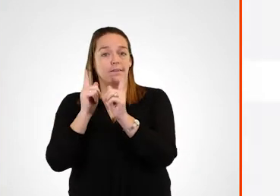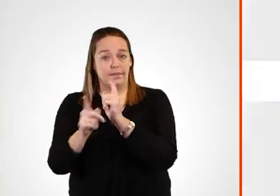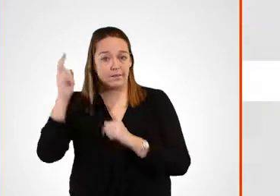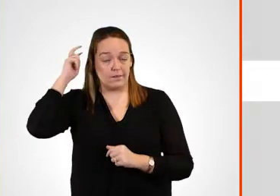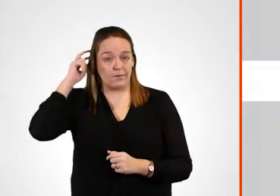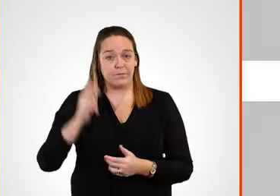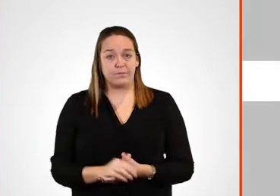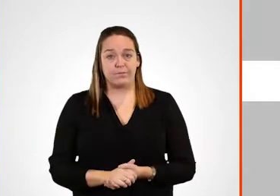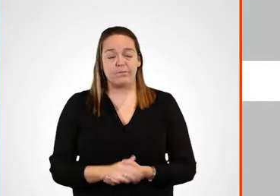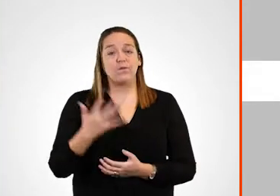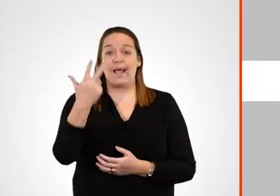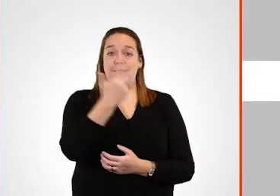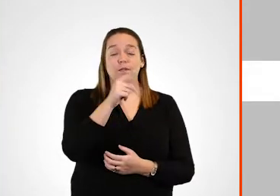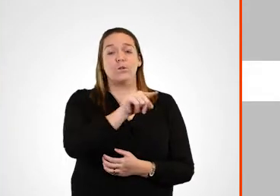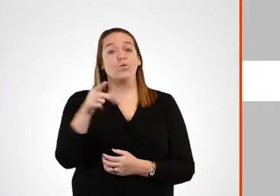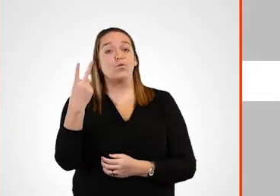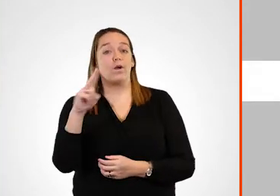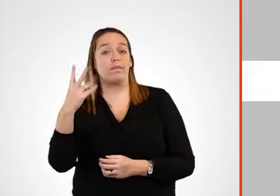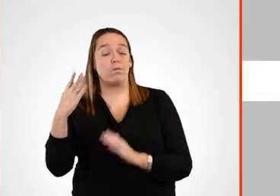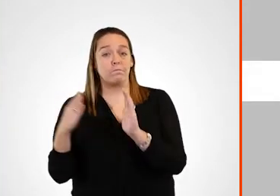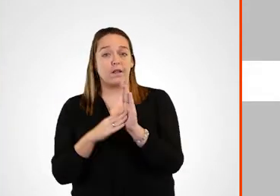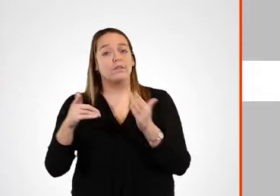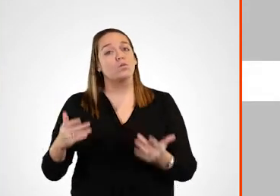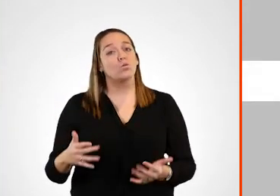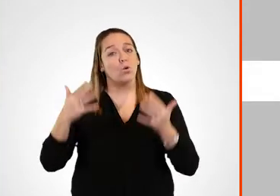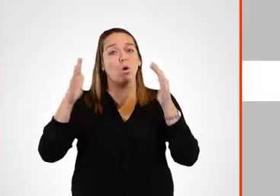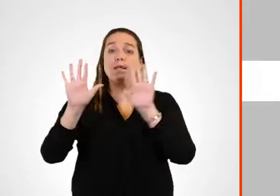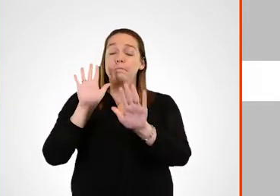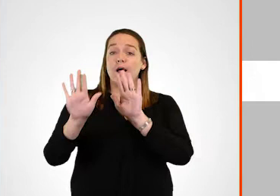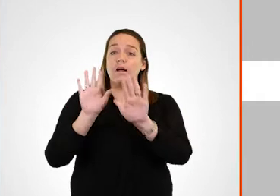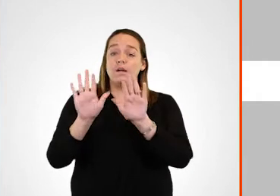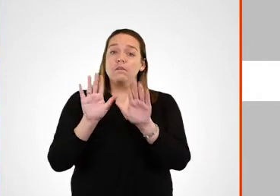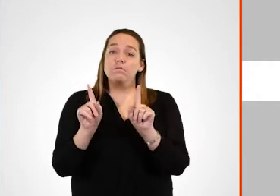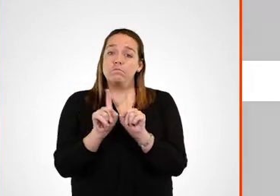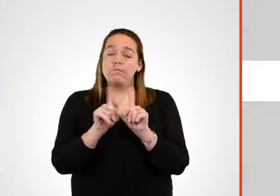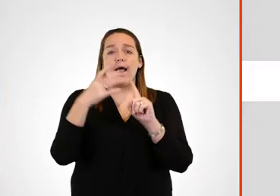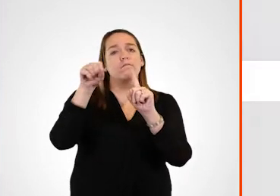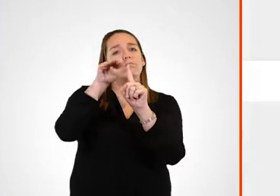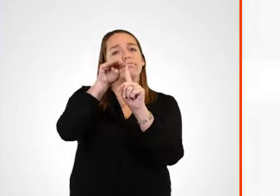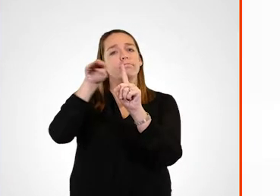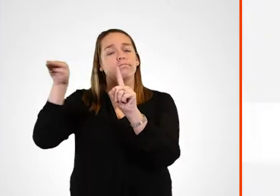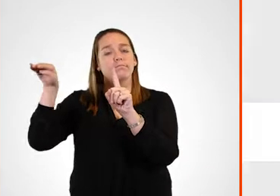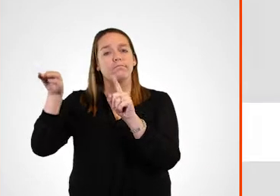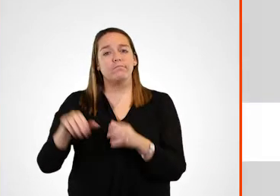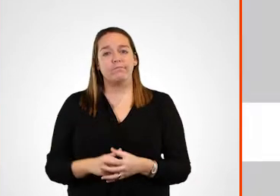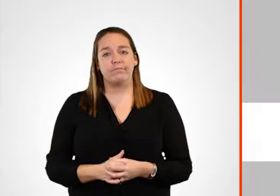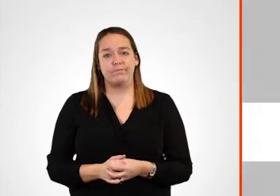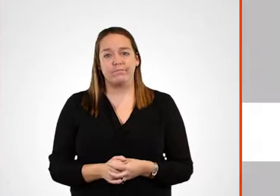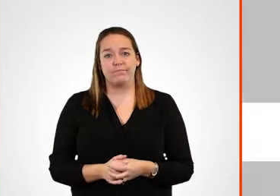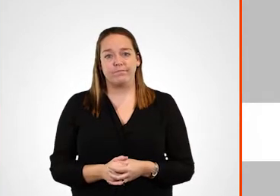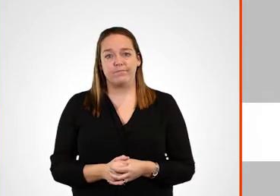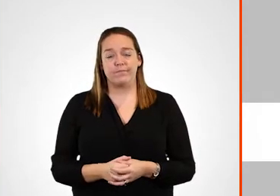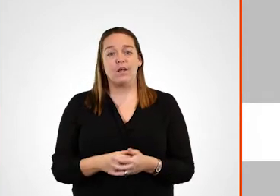and at 18 to 24 months the scores were quite similar, there was a plateau there.